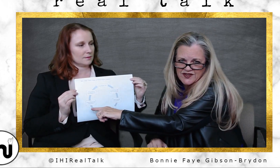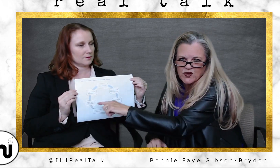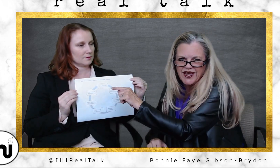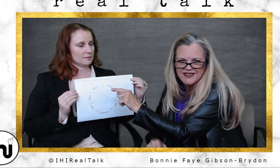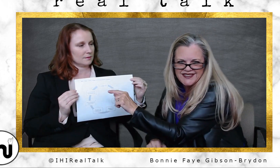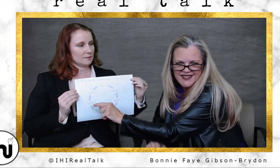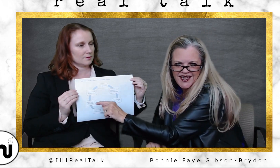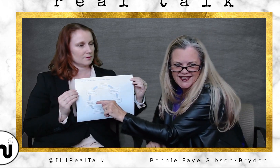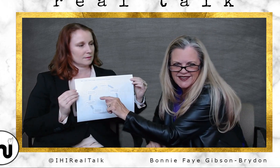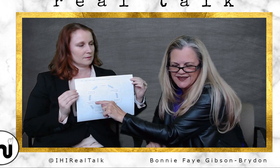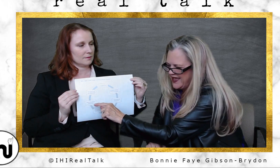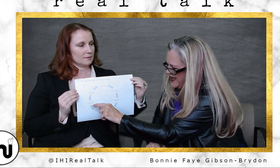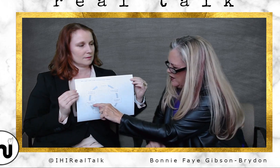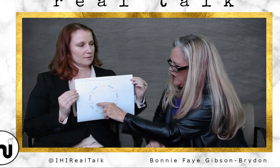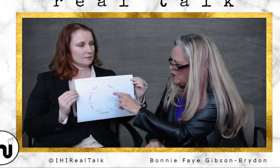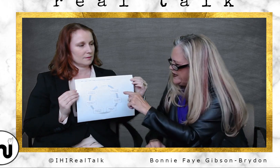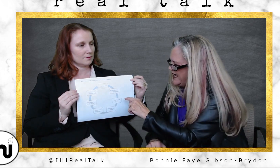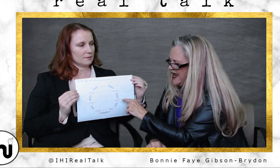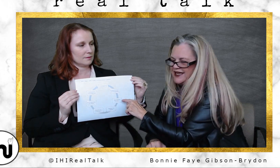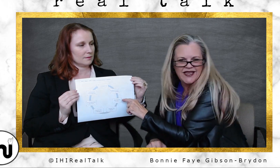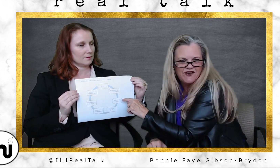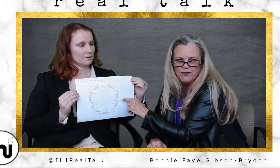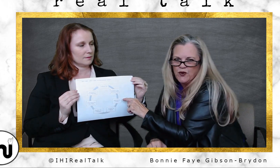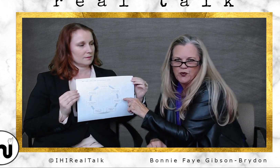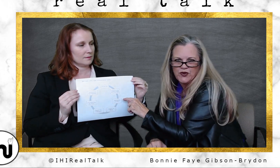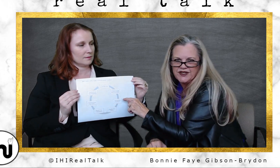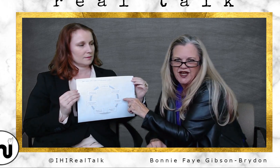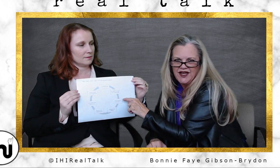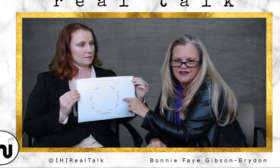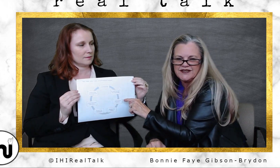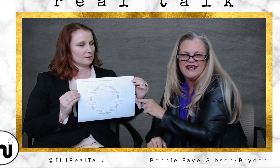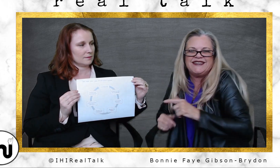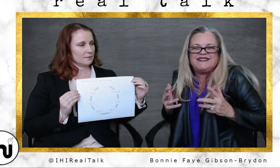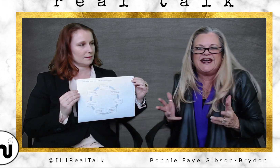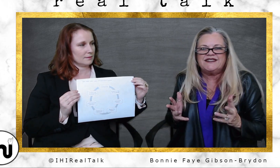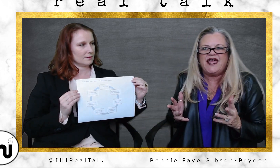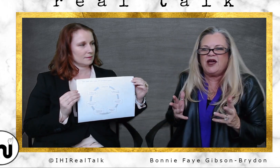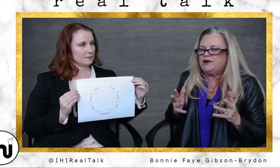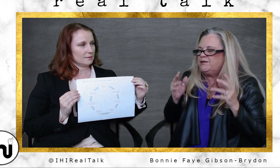we're not studying that, we can't have Appropriate Conduct. It doesn't happen by